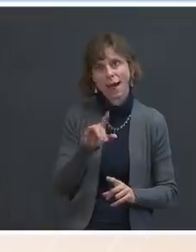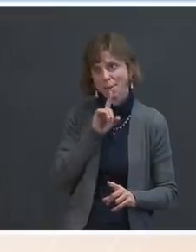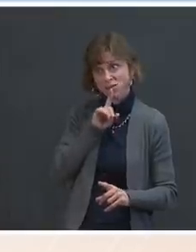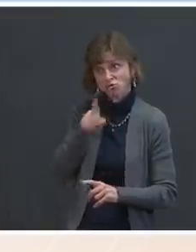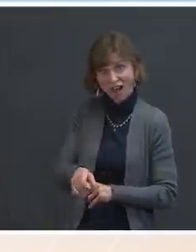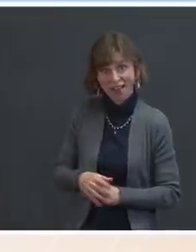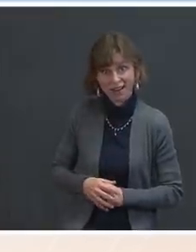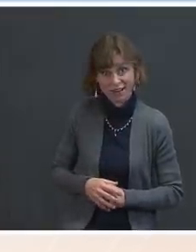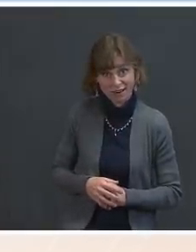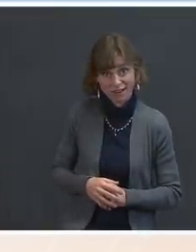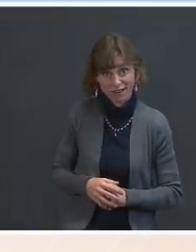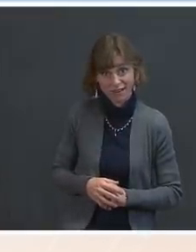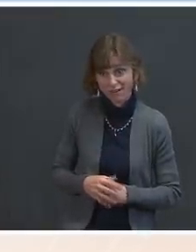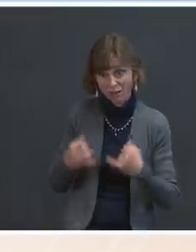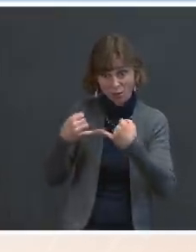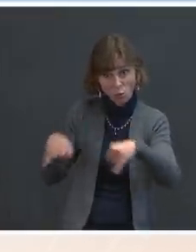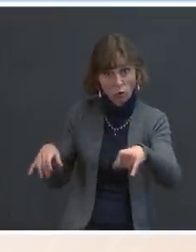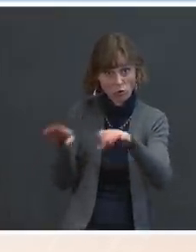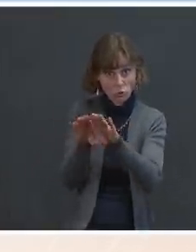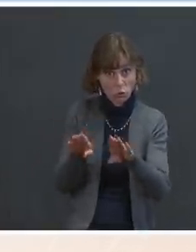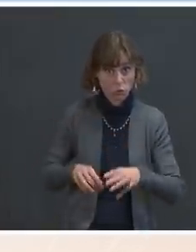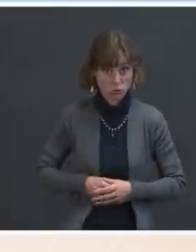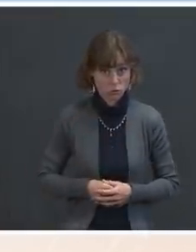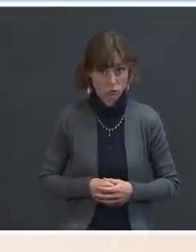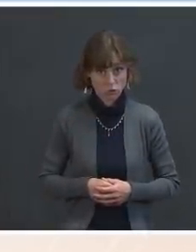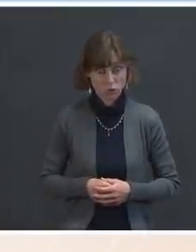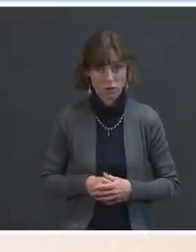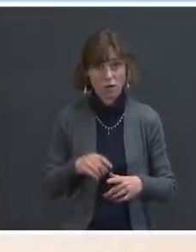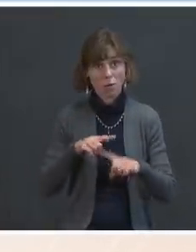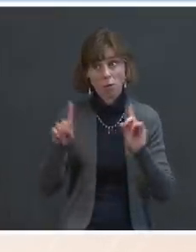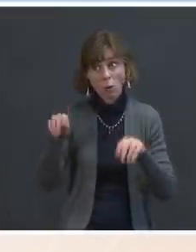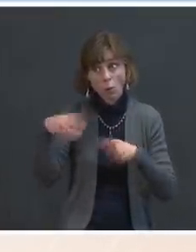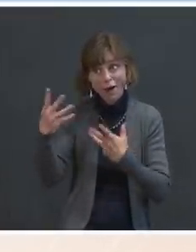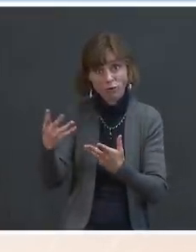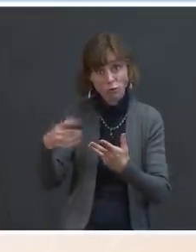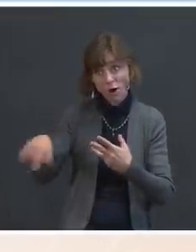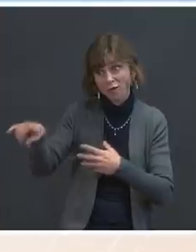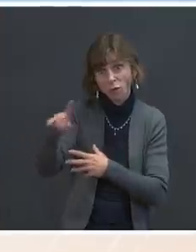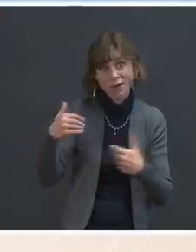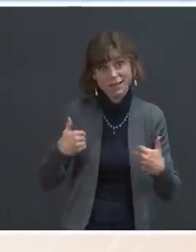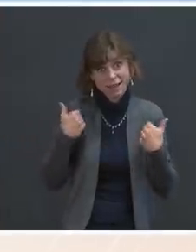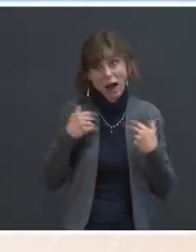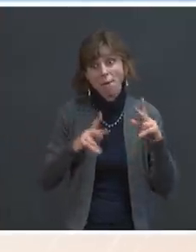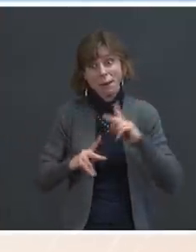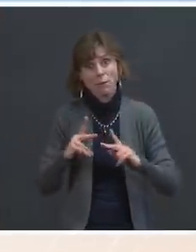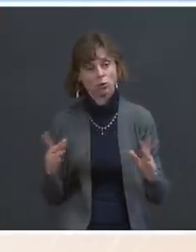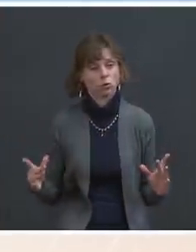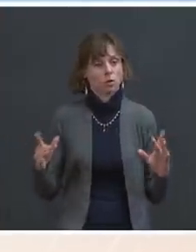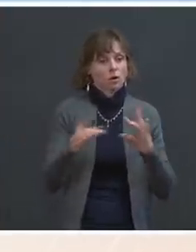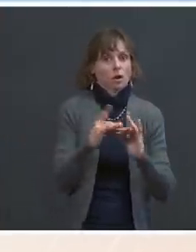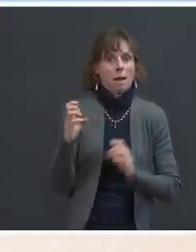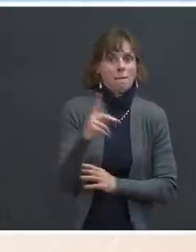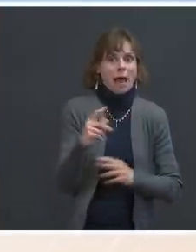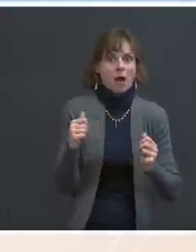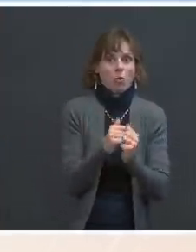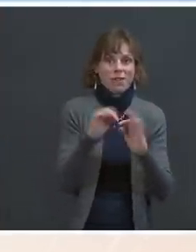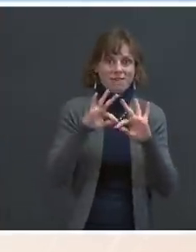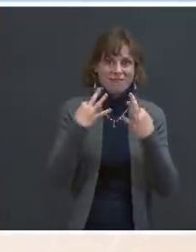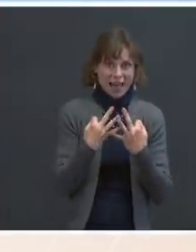through other mechanisms -- ways for some of these young people to be reunited with family members in the United States.